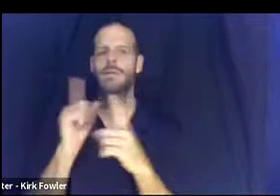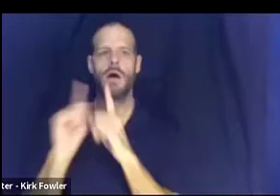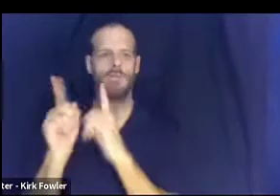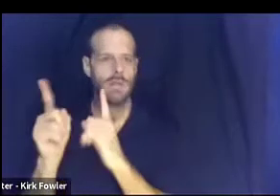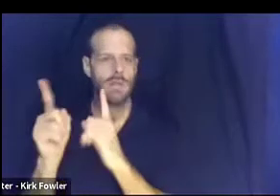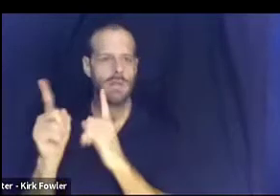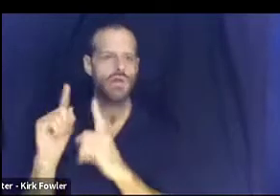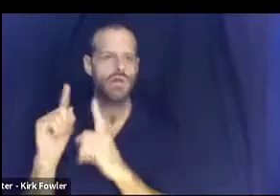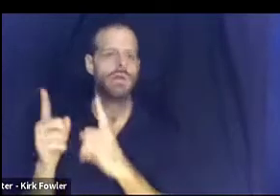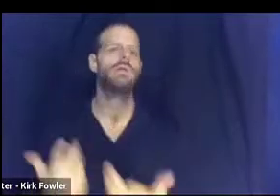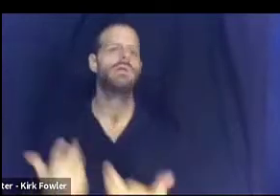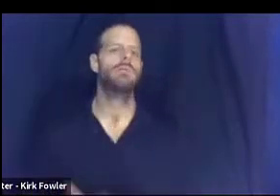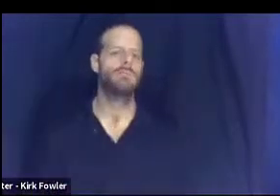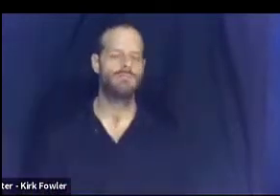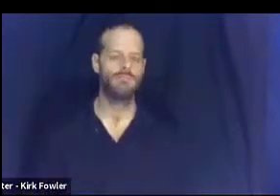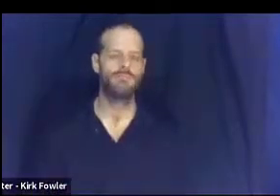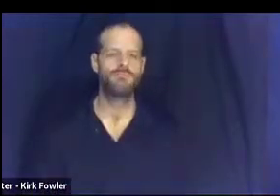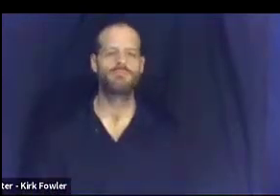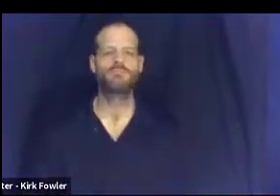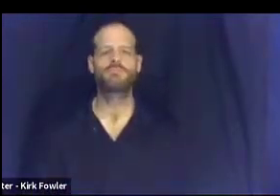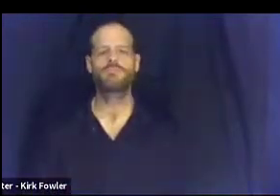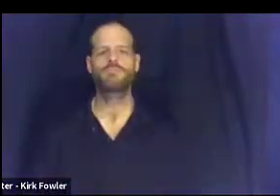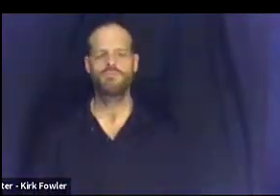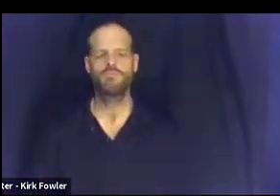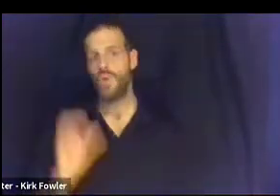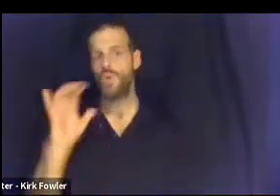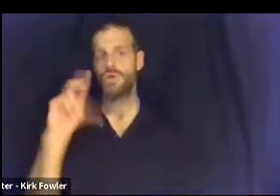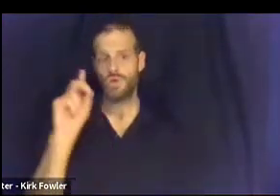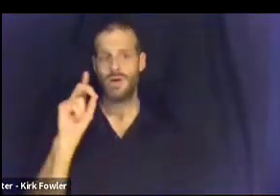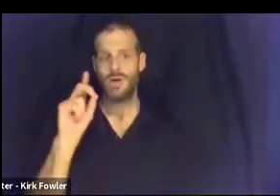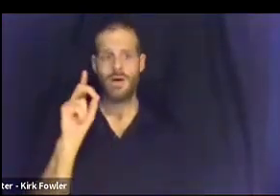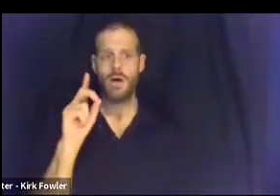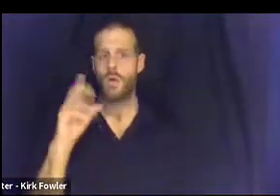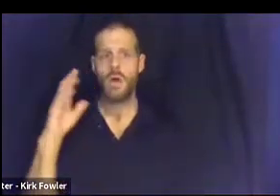So, if you have a child or a student who doesn't yet have symbolism